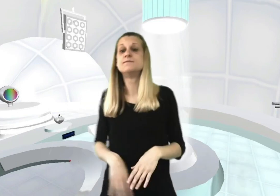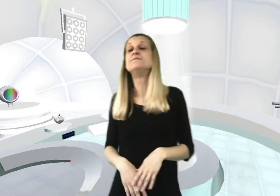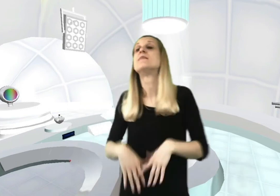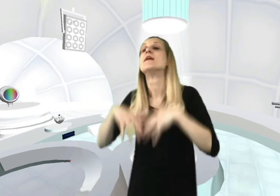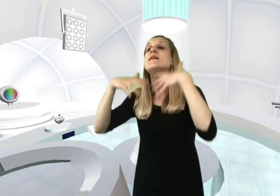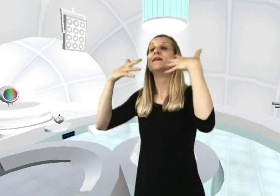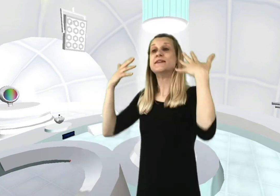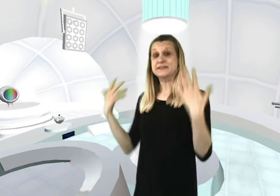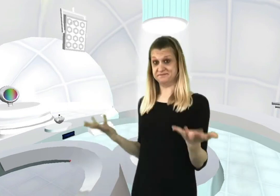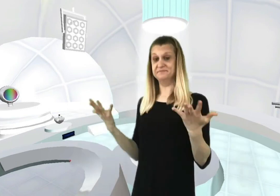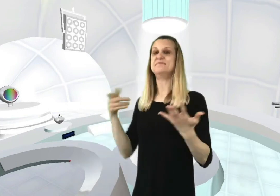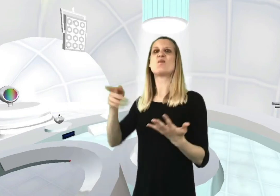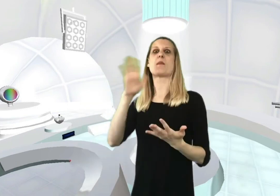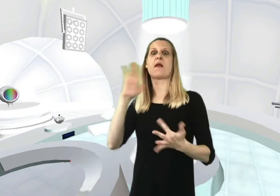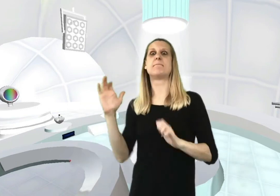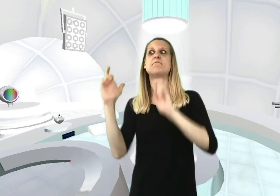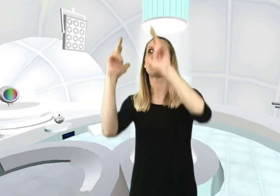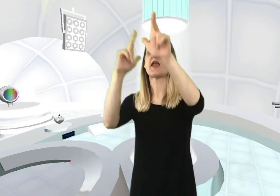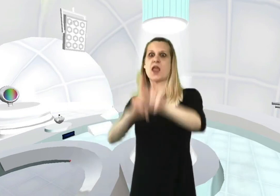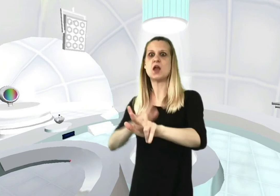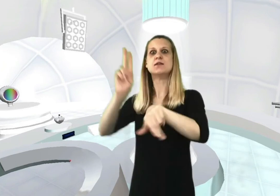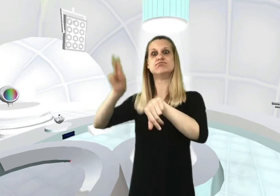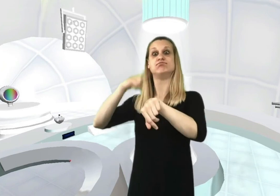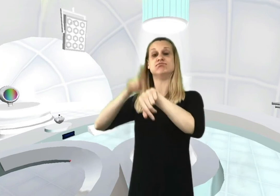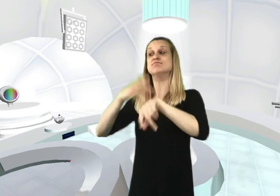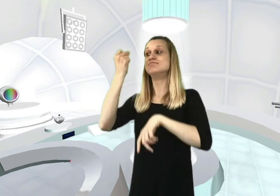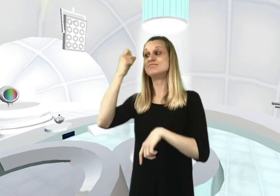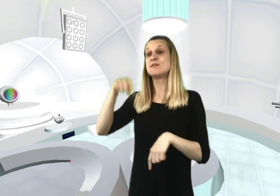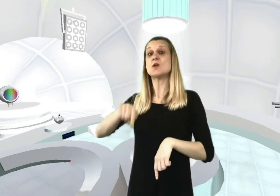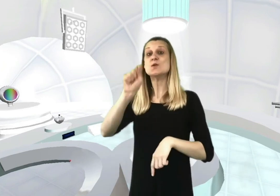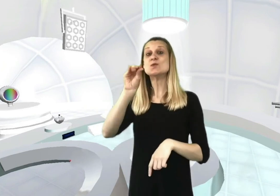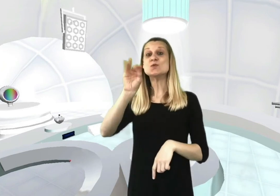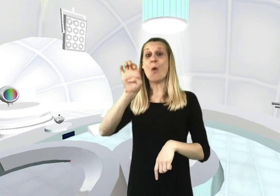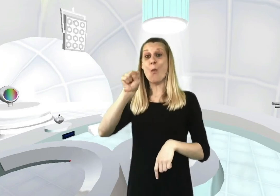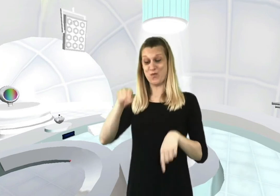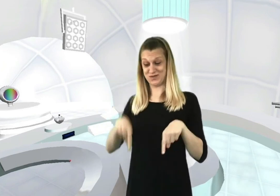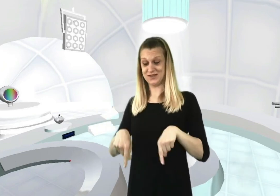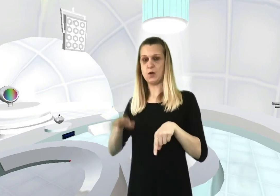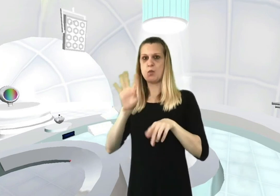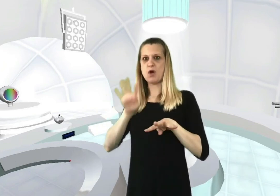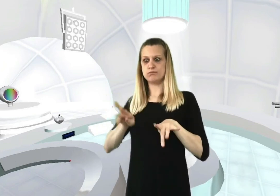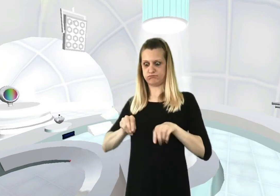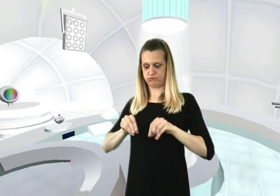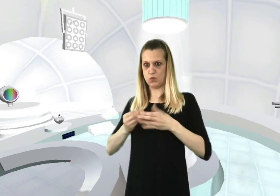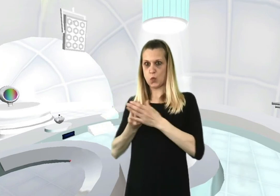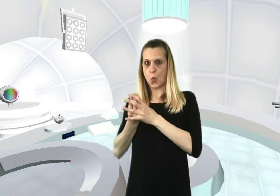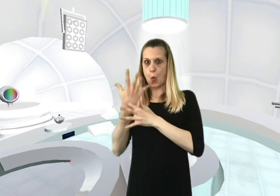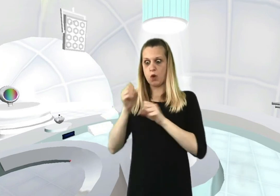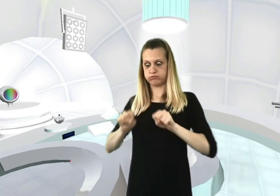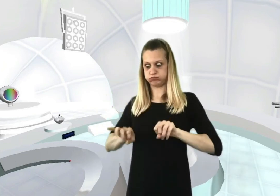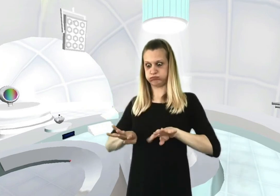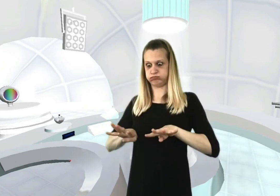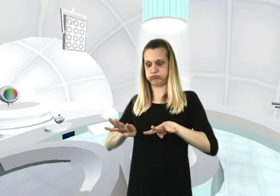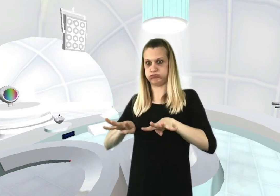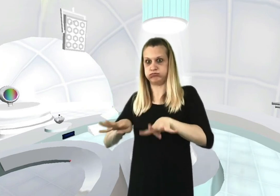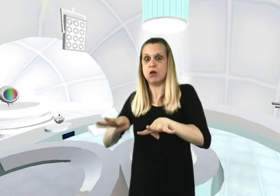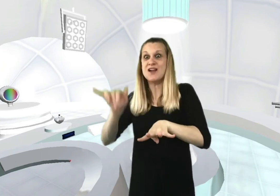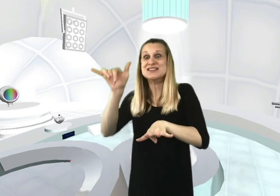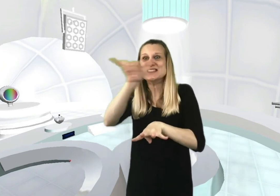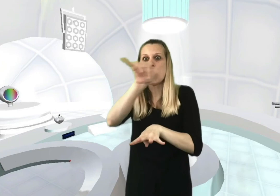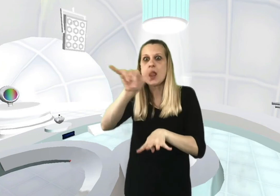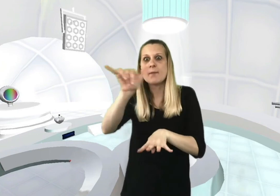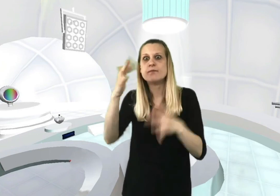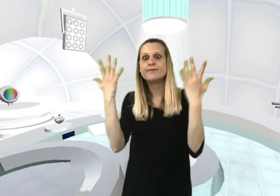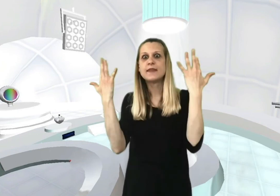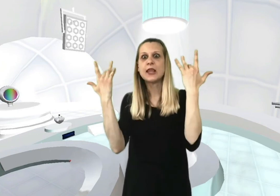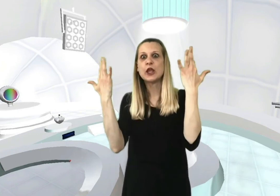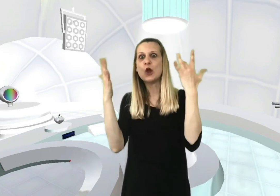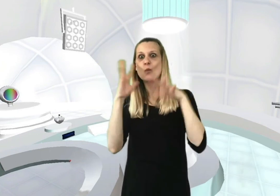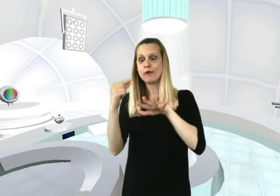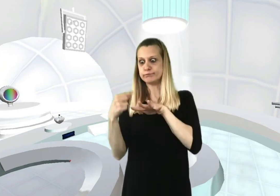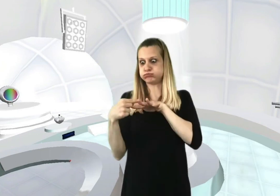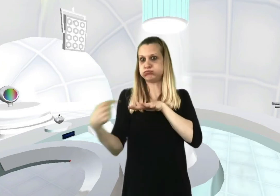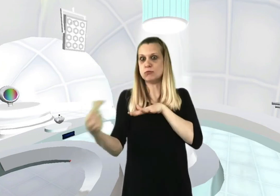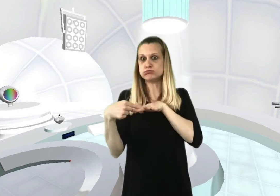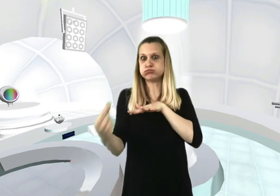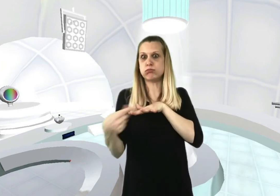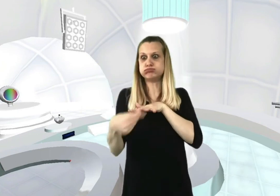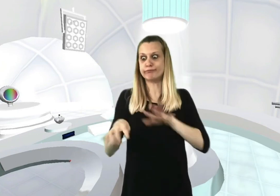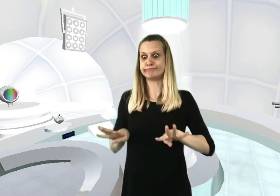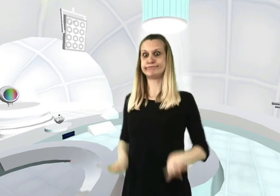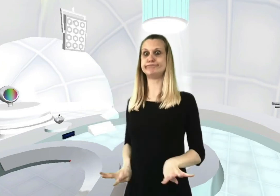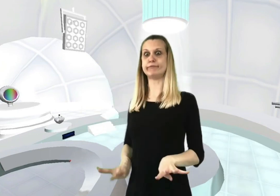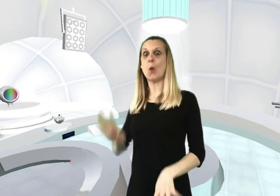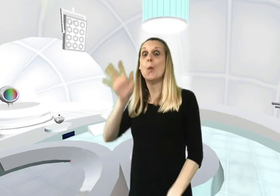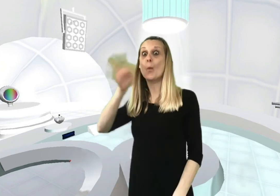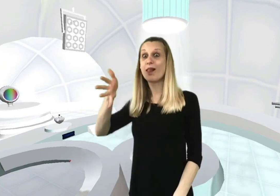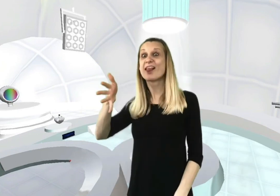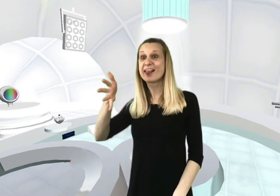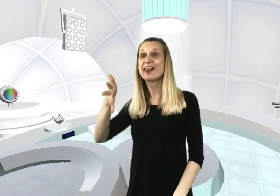"It’ll make his toes grow out until they’re as long as his fingers..."